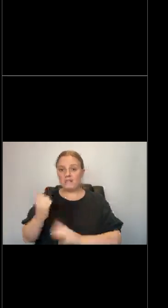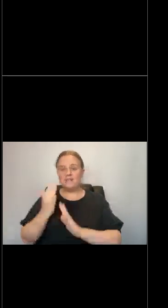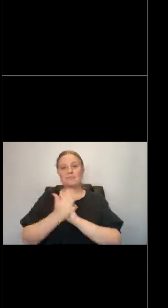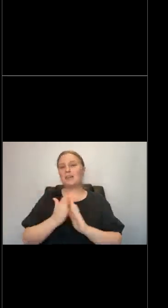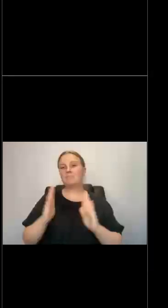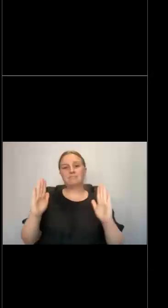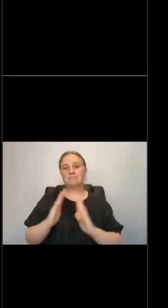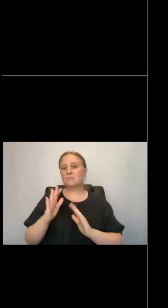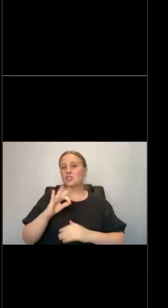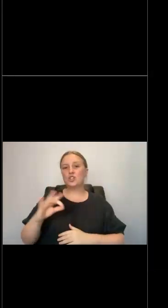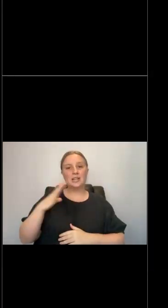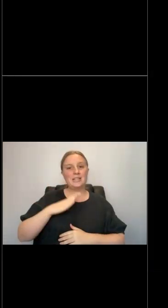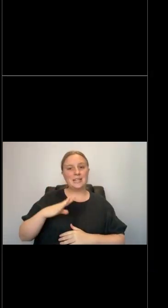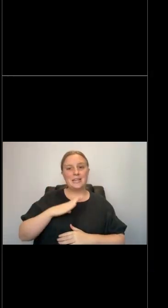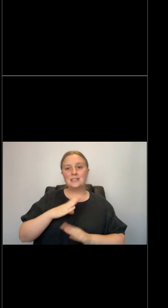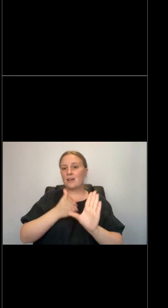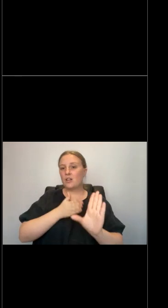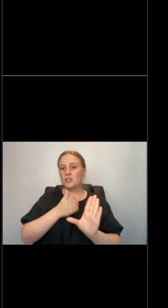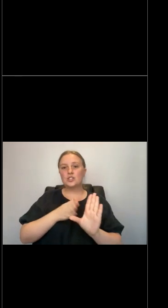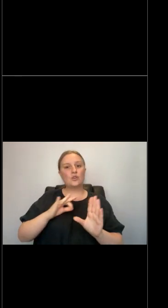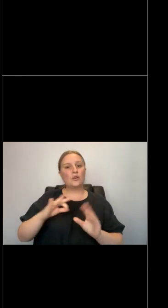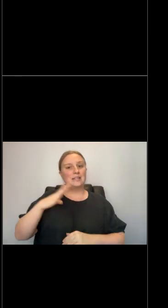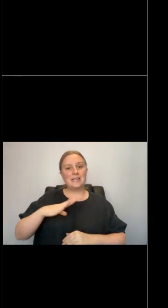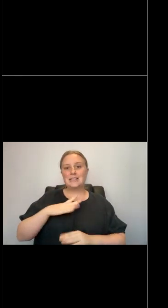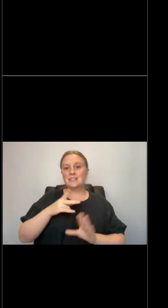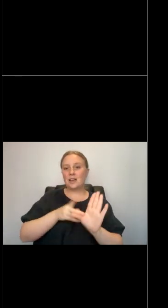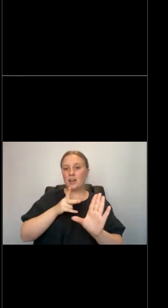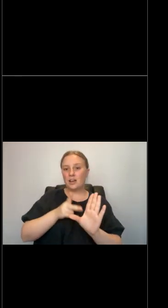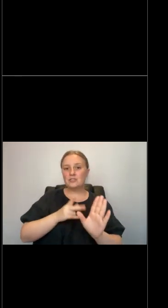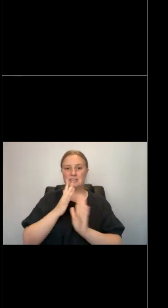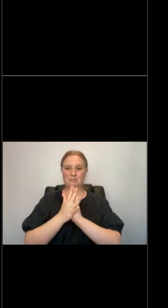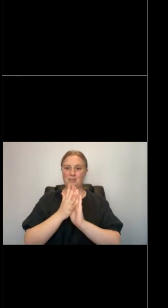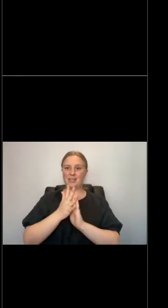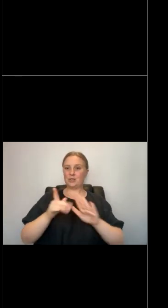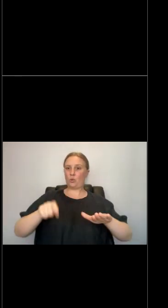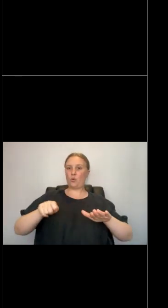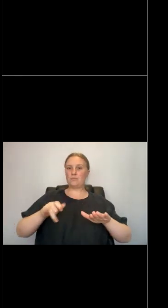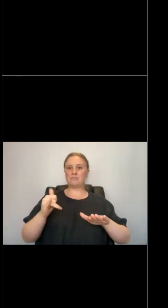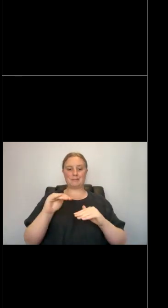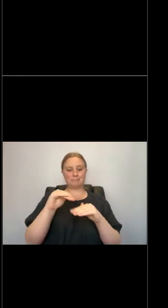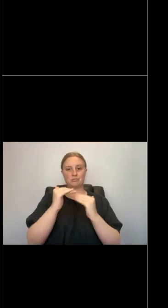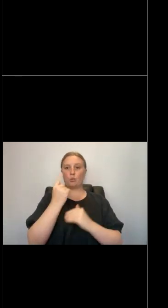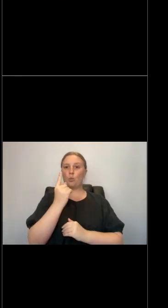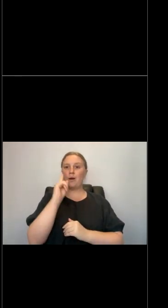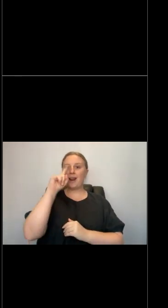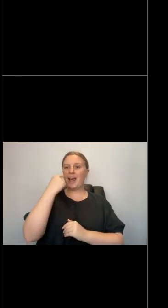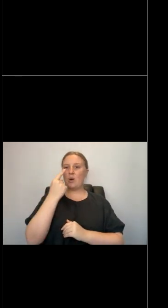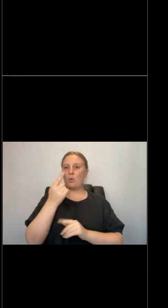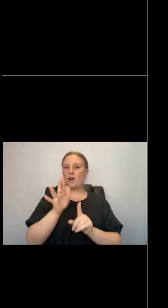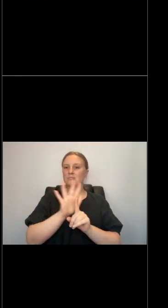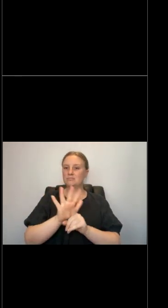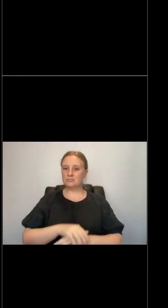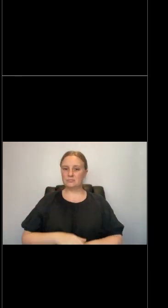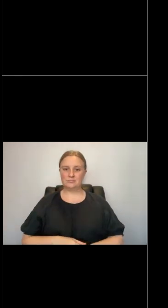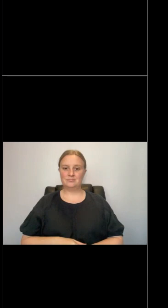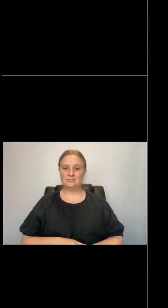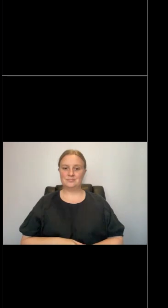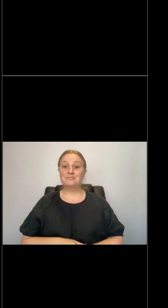so it might result in a hearing only lasting an hour or so. Now, I provided you with a